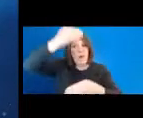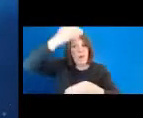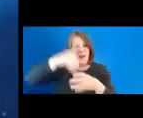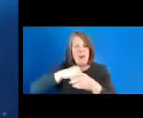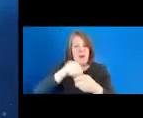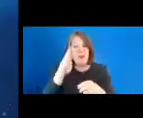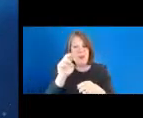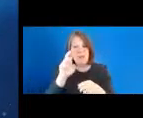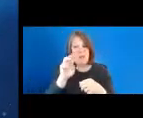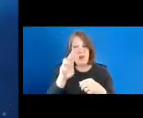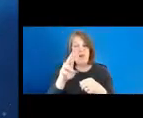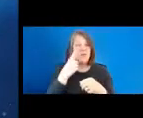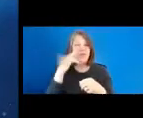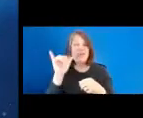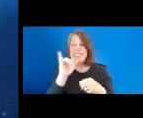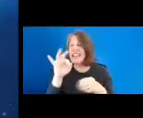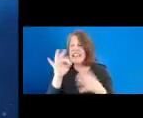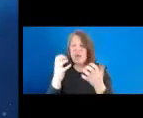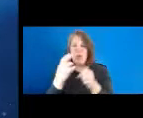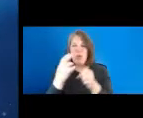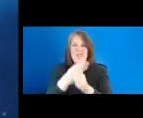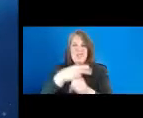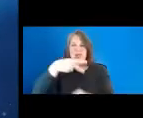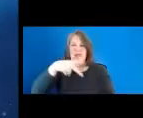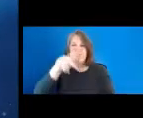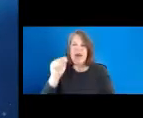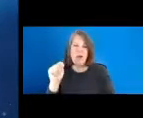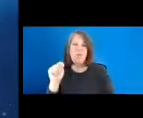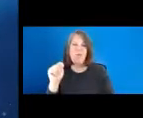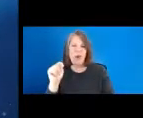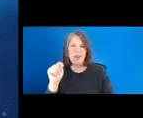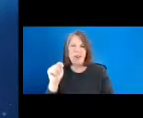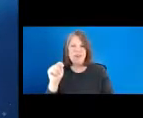16:25:18 just like if you chose to use PowerPoint, you would put it on your desktop.